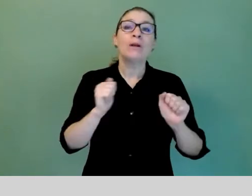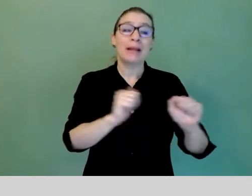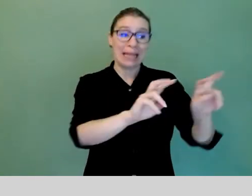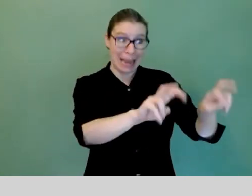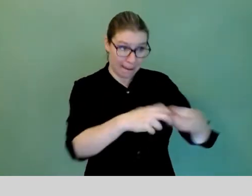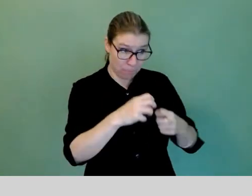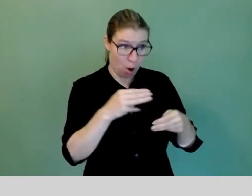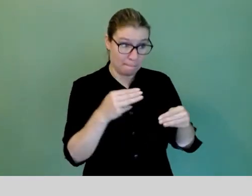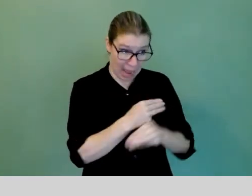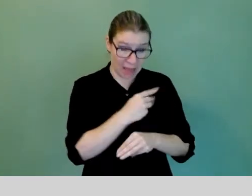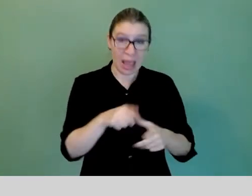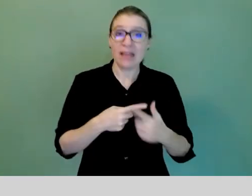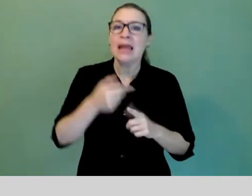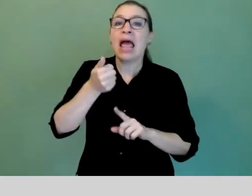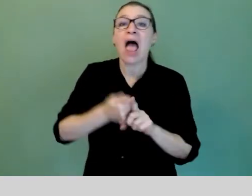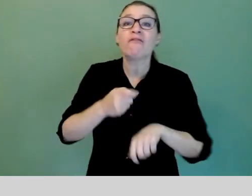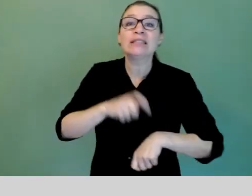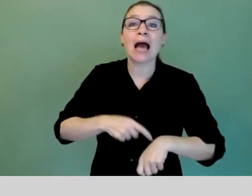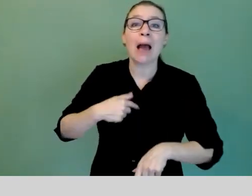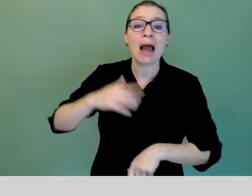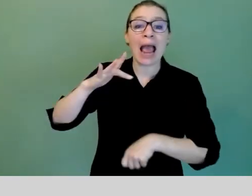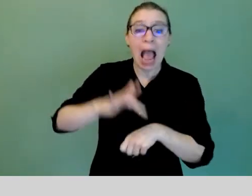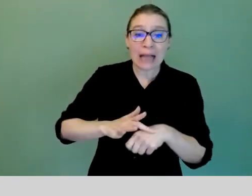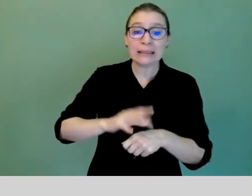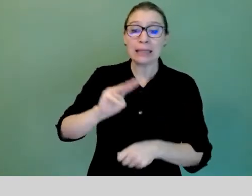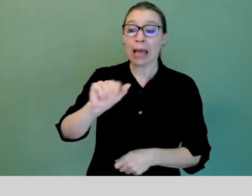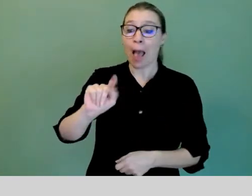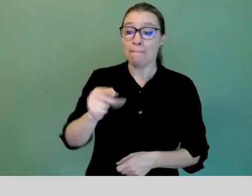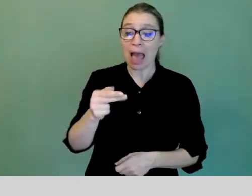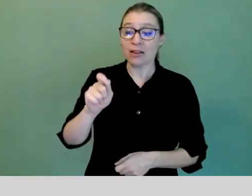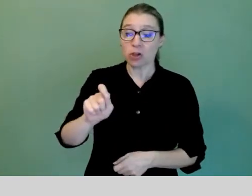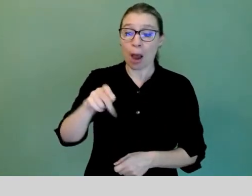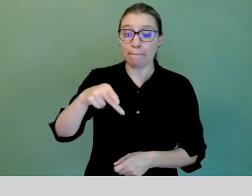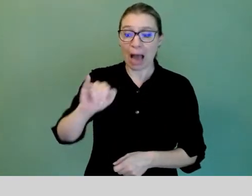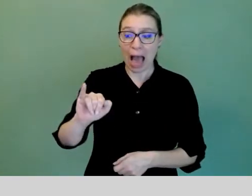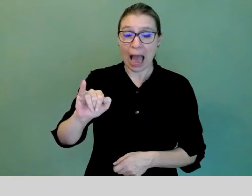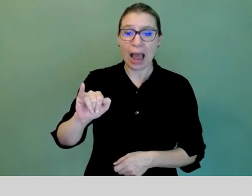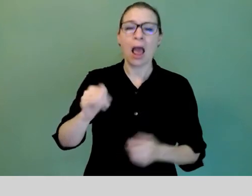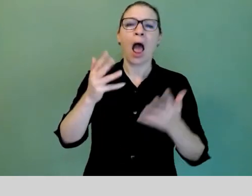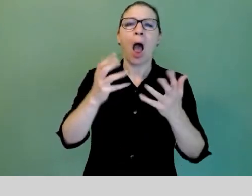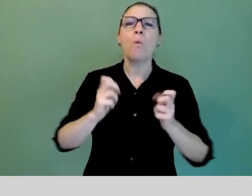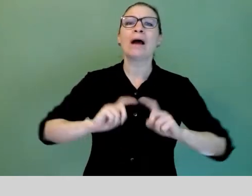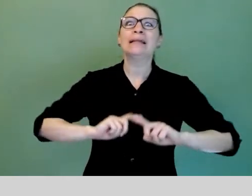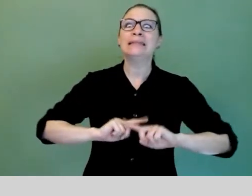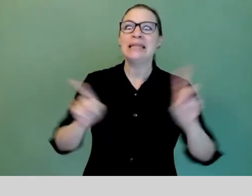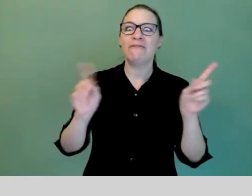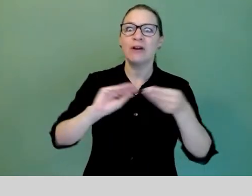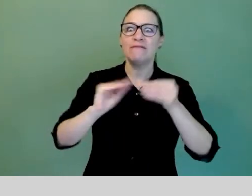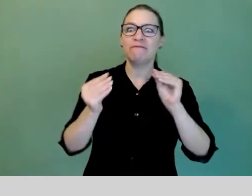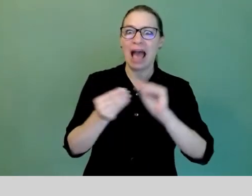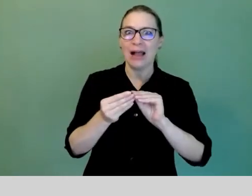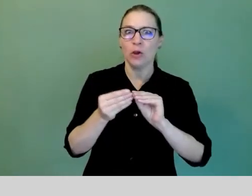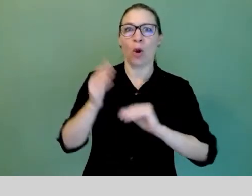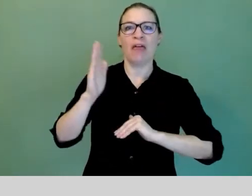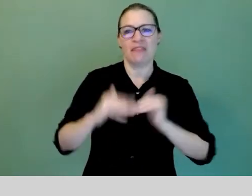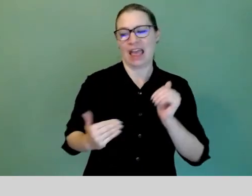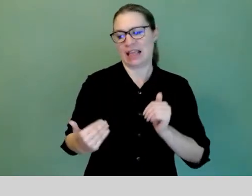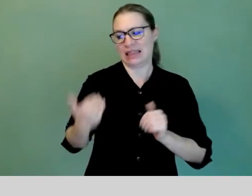and then every time I access math.pi, I want to get a different value from the last time I accessed the variable.